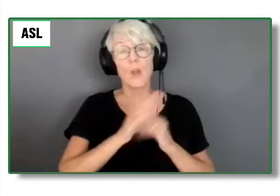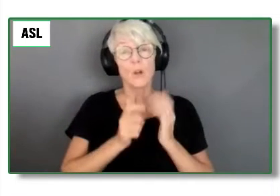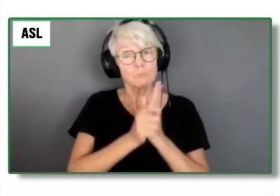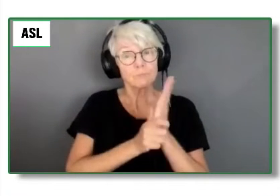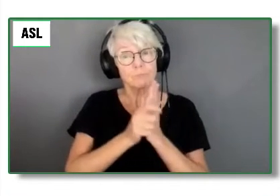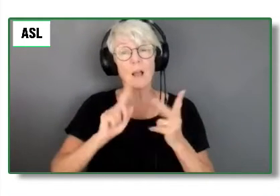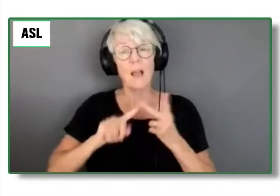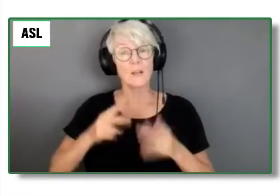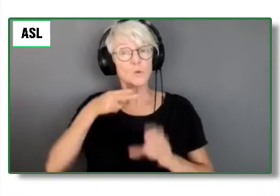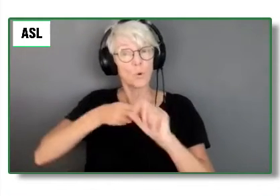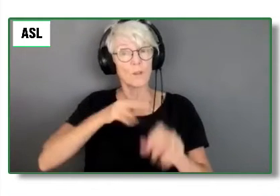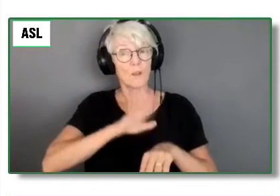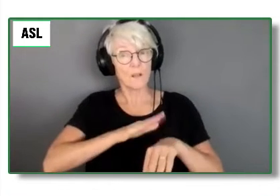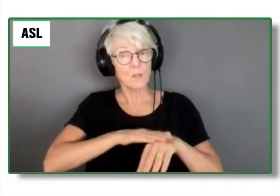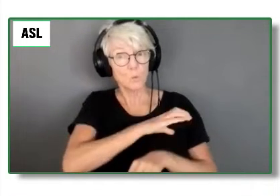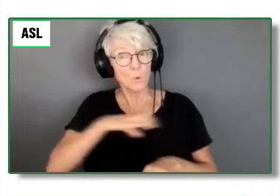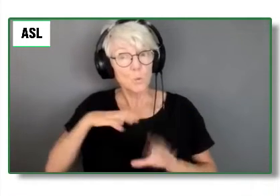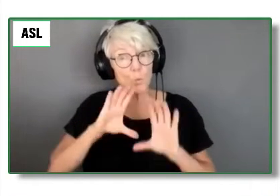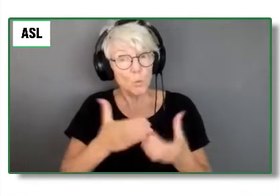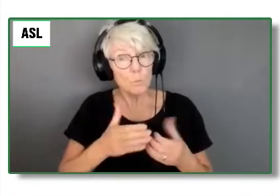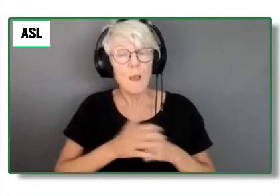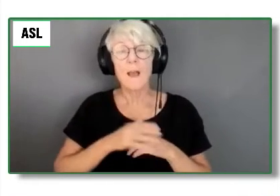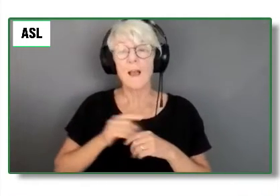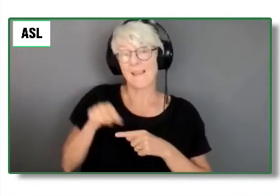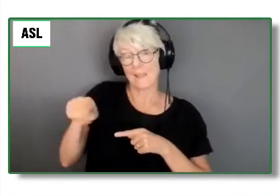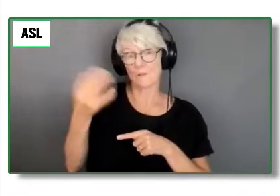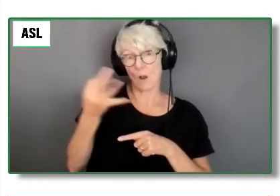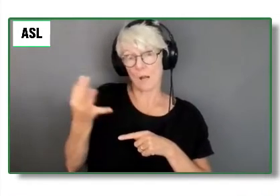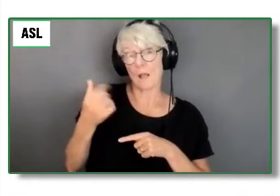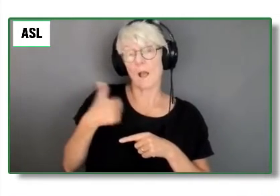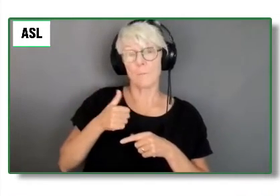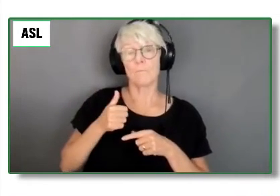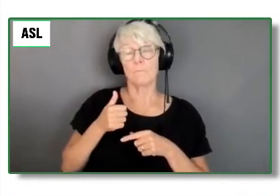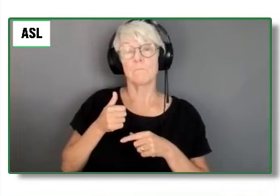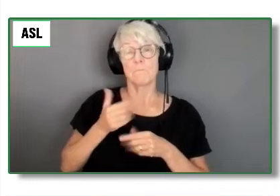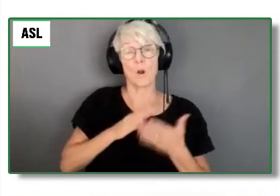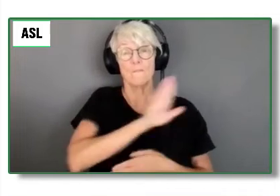Friday I'll be on a hiring panel for a new recreation program manager. It's been